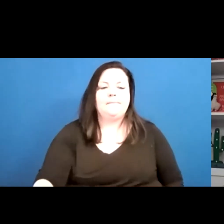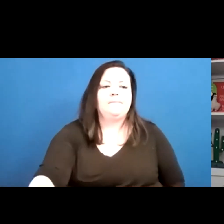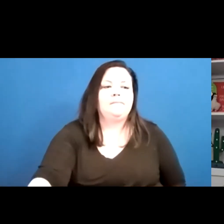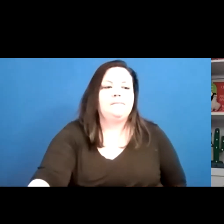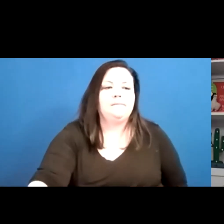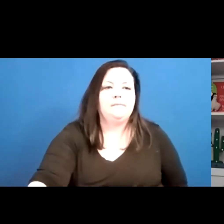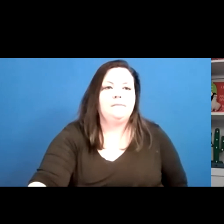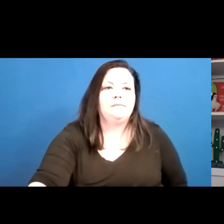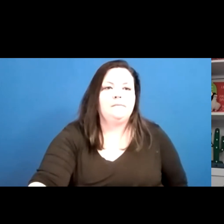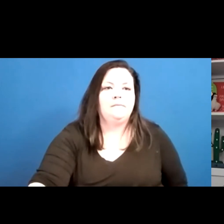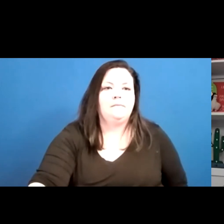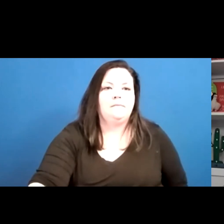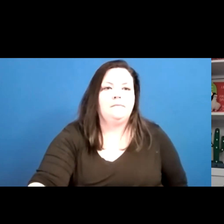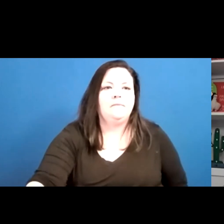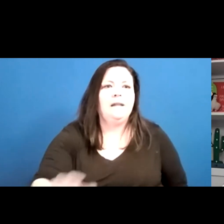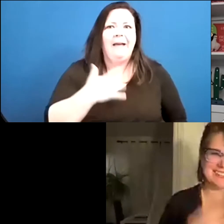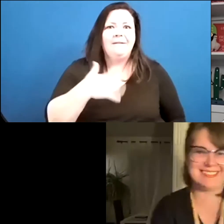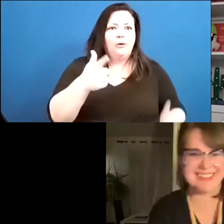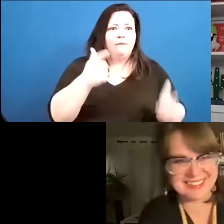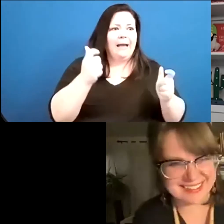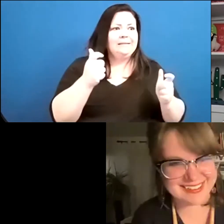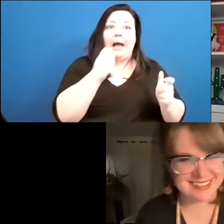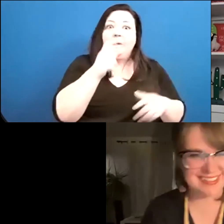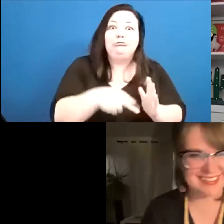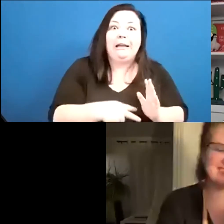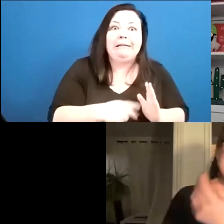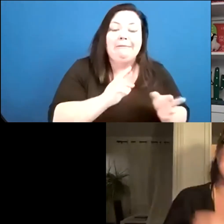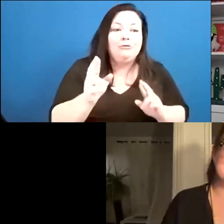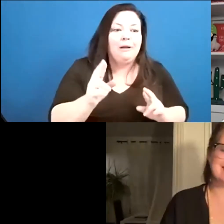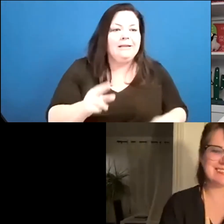That felt so fast, I wasn't ready! Yes it was a little faster than I